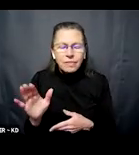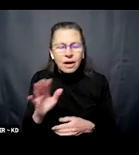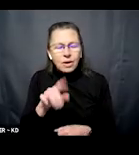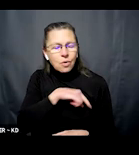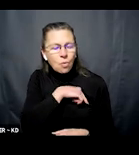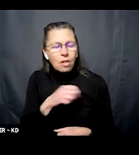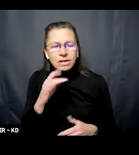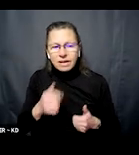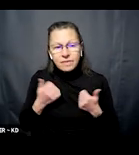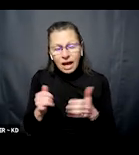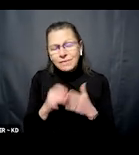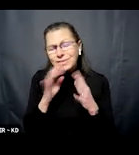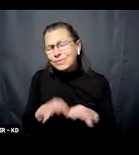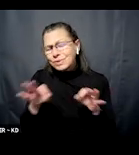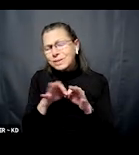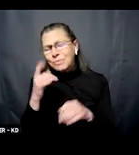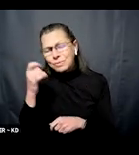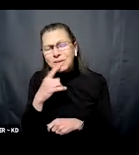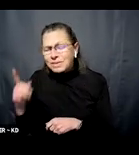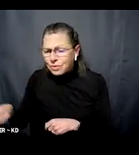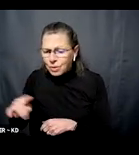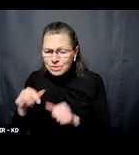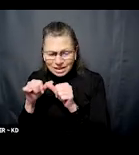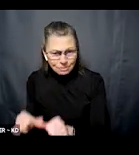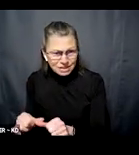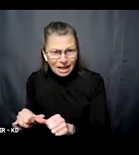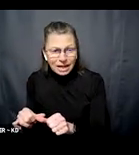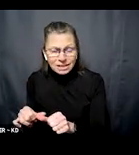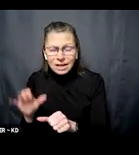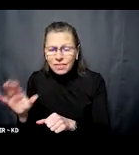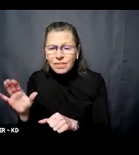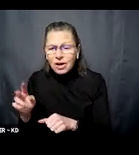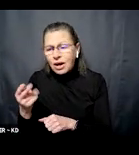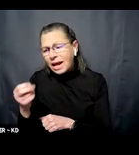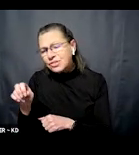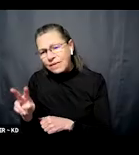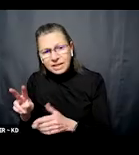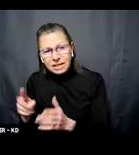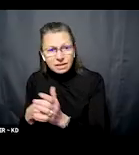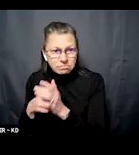those who can maintain their HIV regimen are more likely to be virally suppressed,